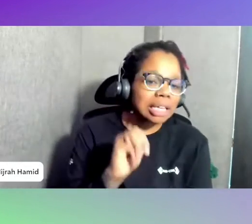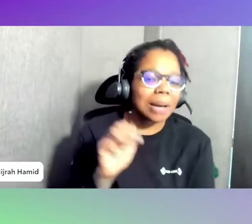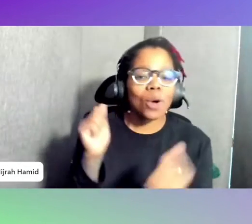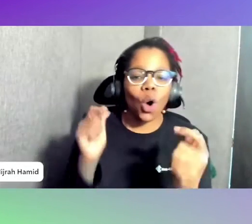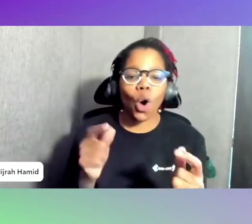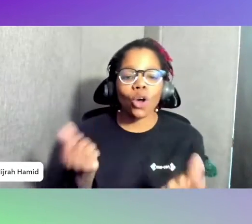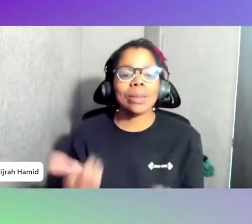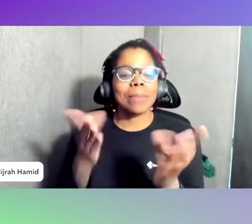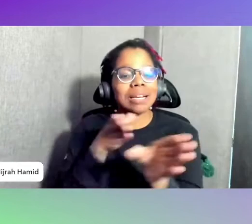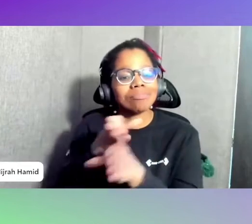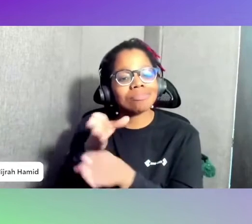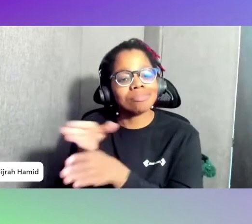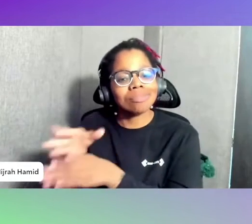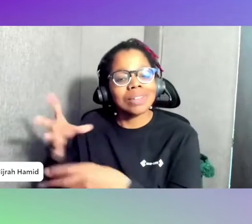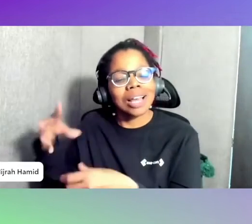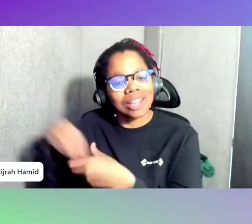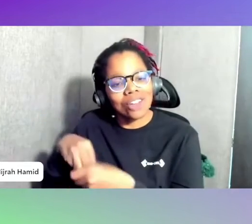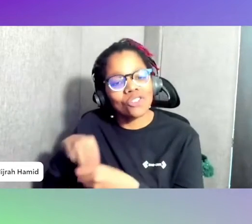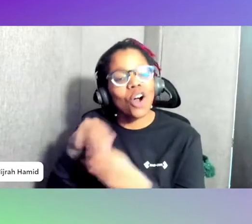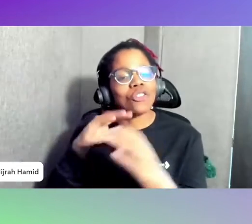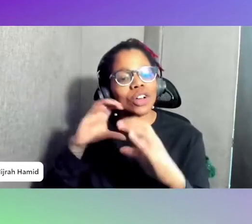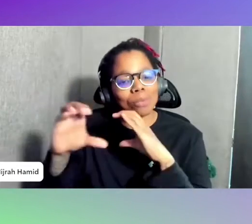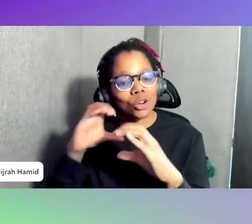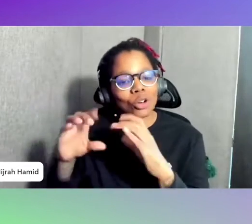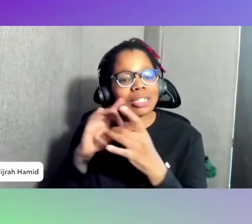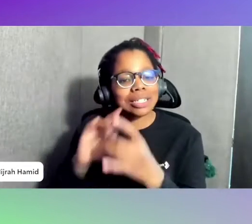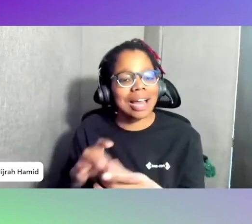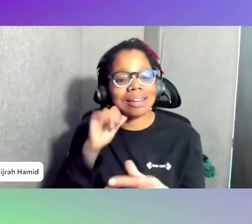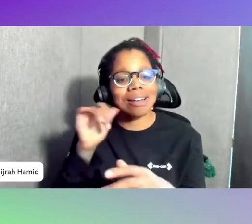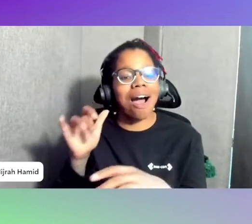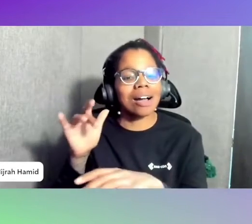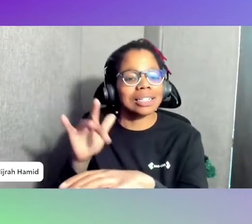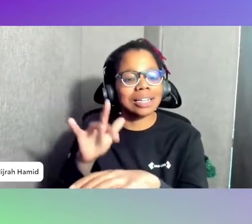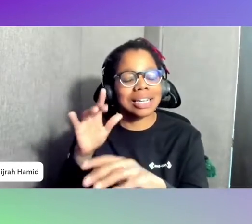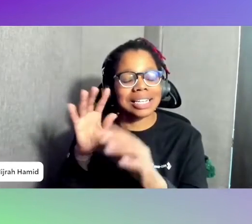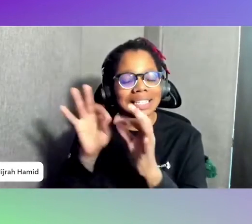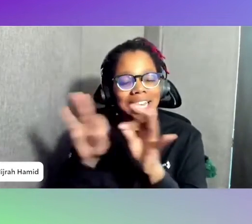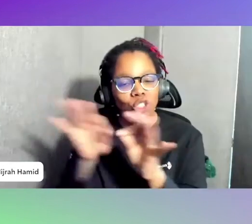terms of equality, and we can all excel in the arts, and